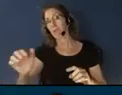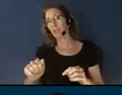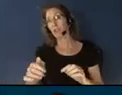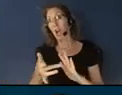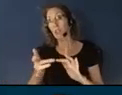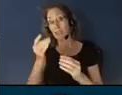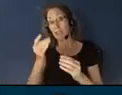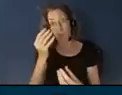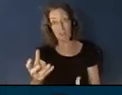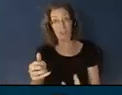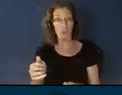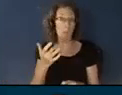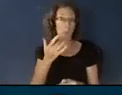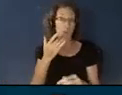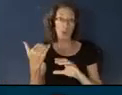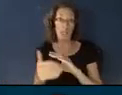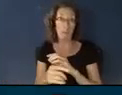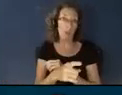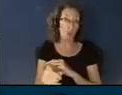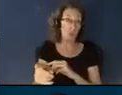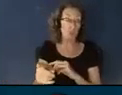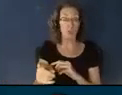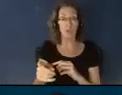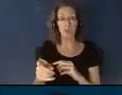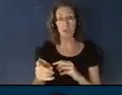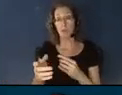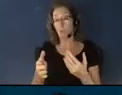uh prefer them just emailing you or texting you or however you want to do. But you can't